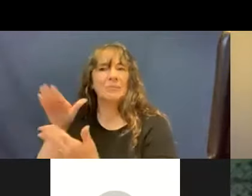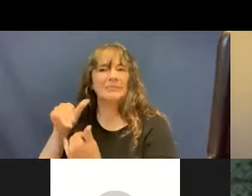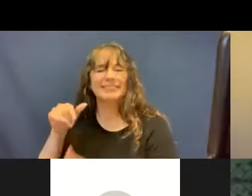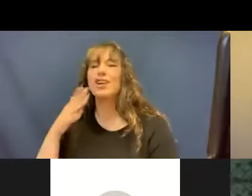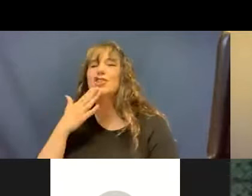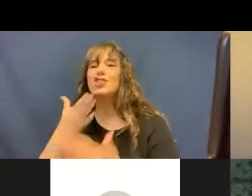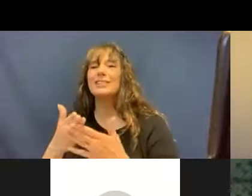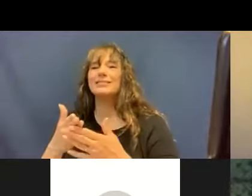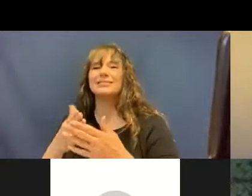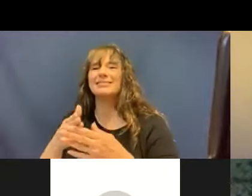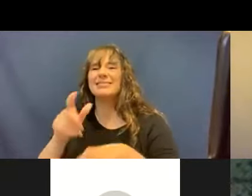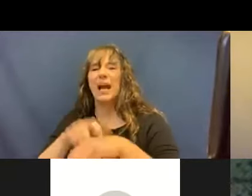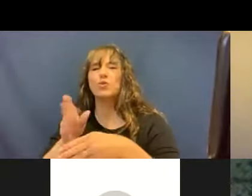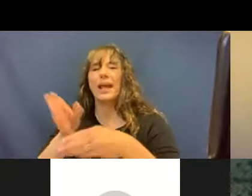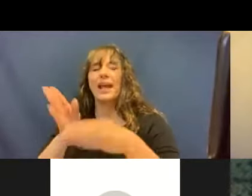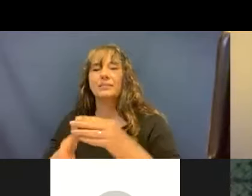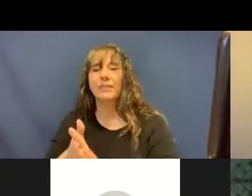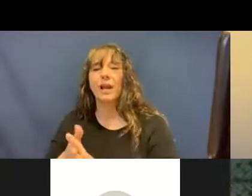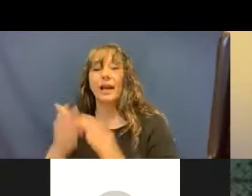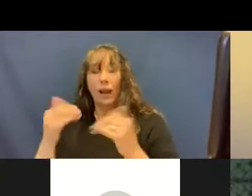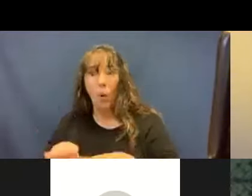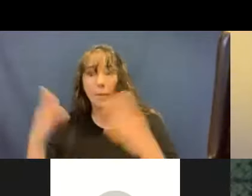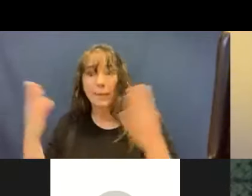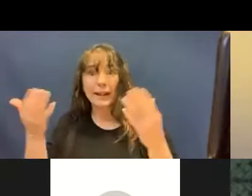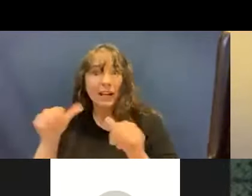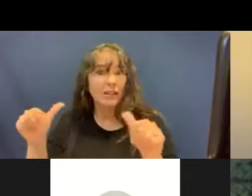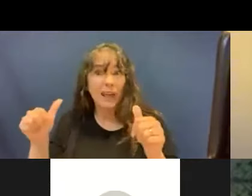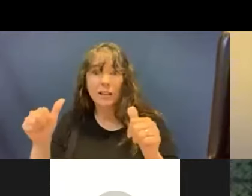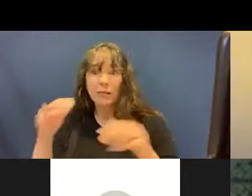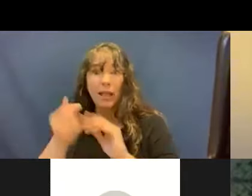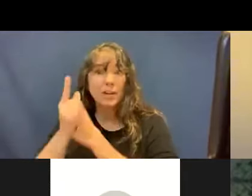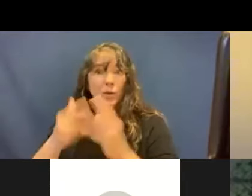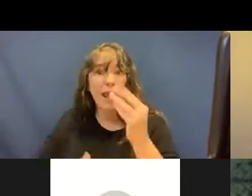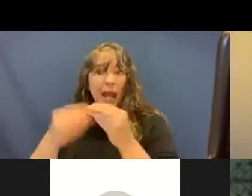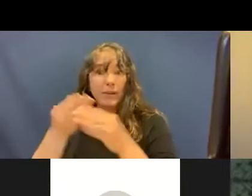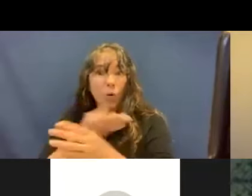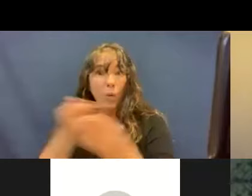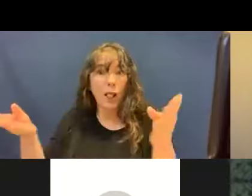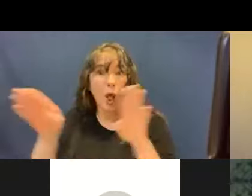if you guys have anything else to add before we close up? I know that there are a few questions